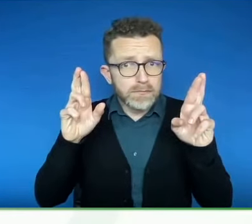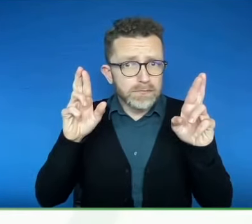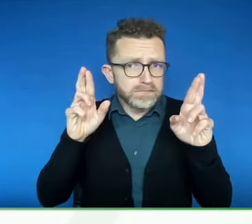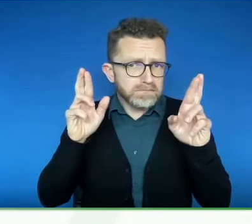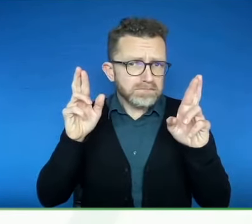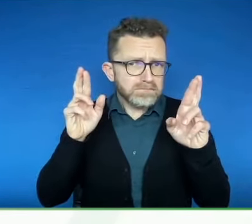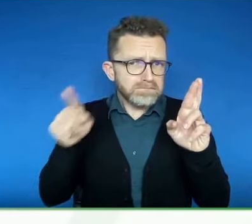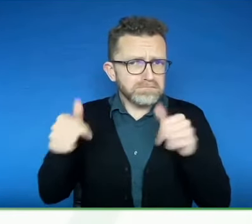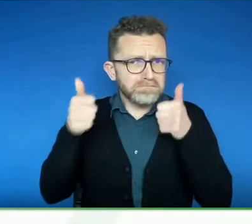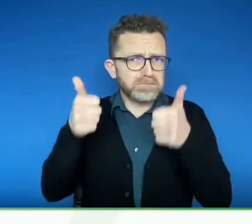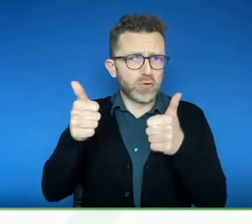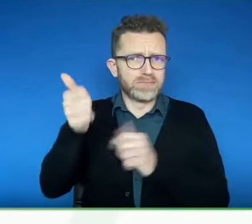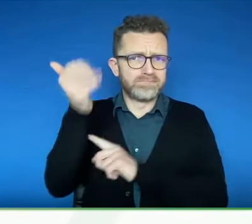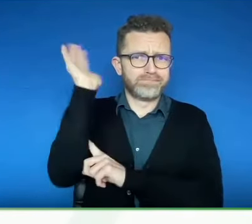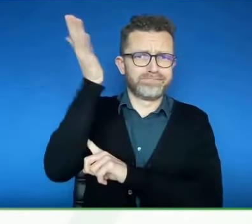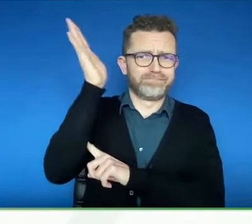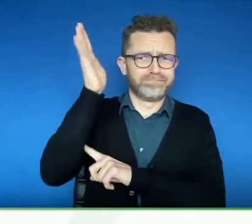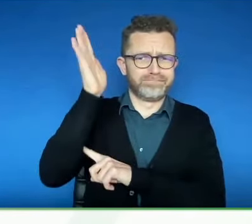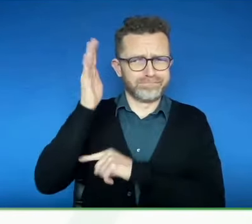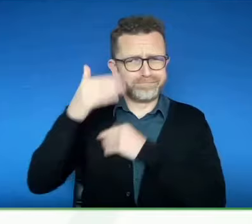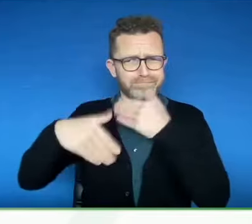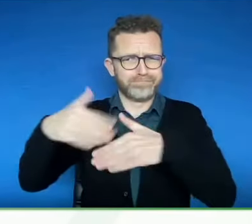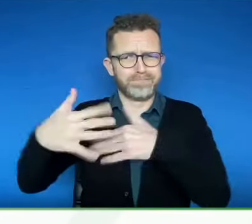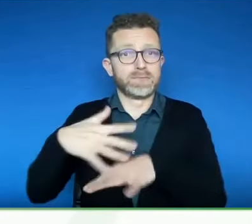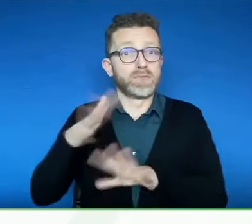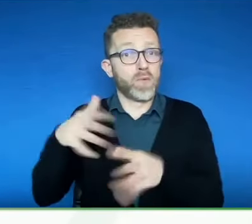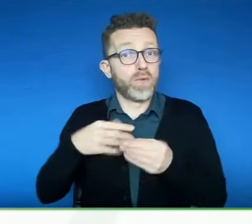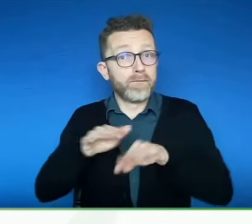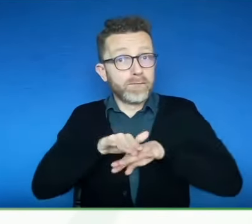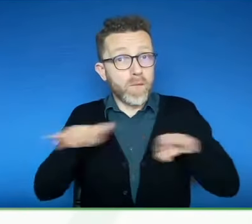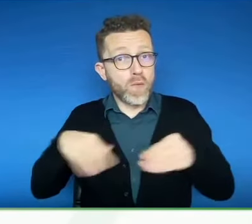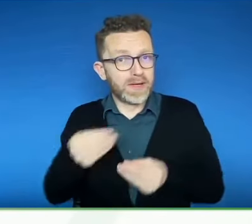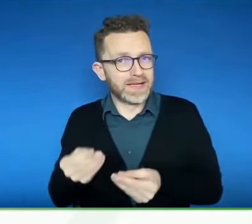advocacy group that you will talk about. Thank you.